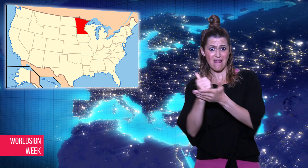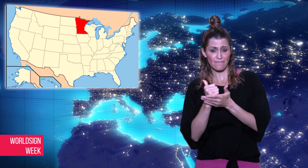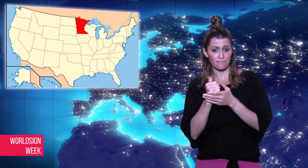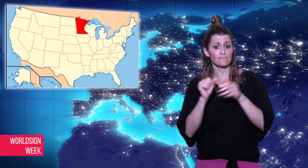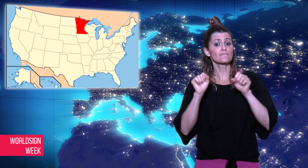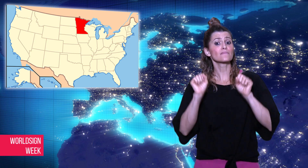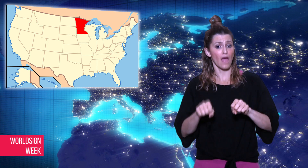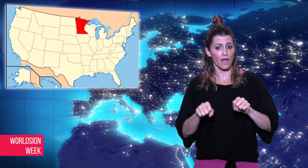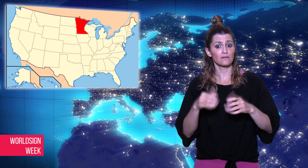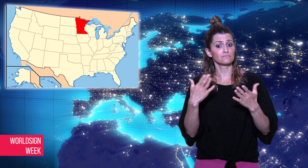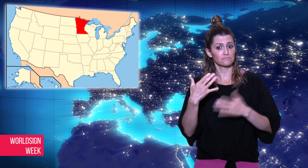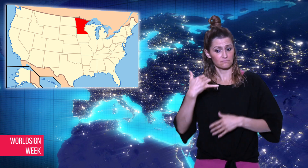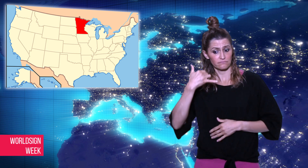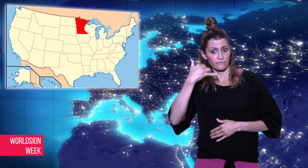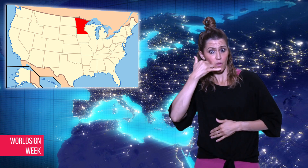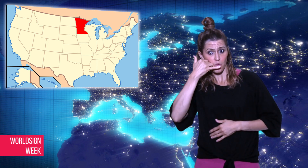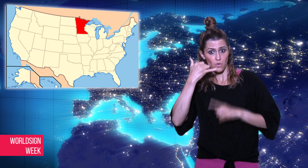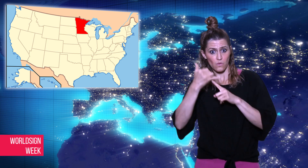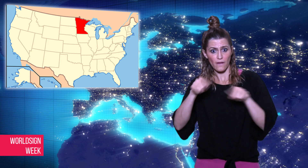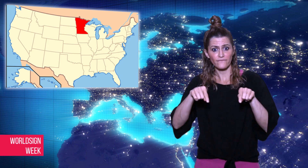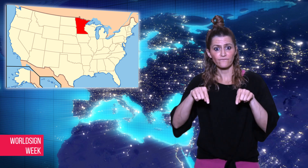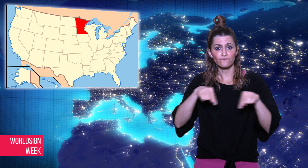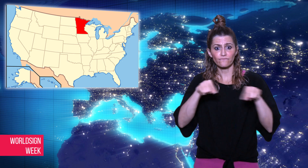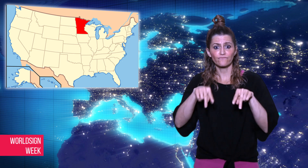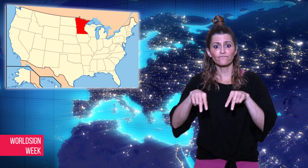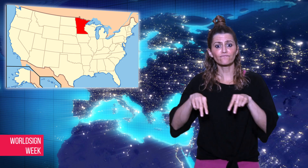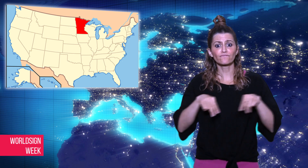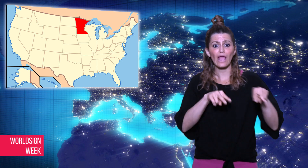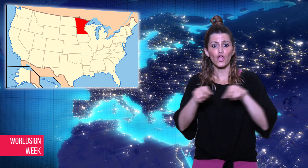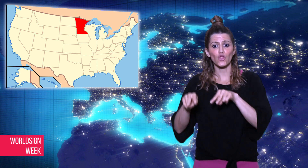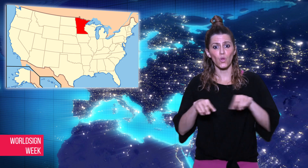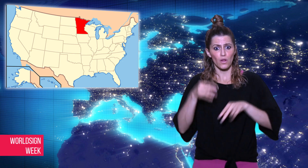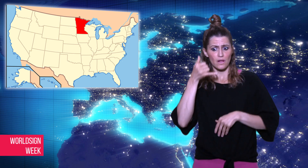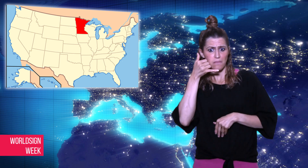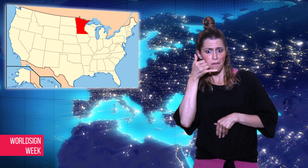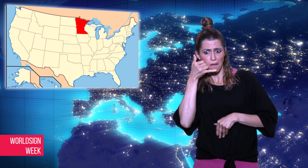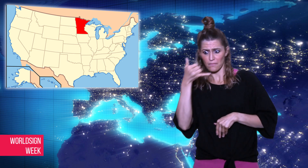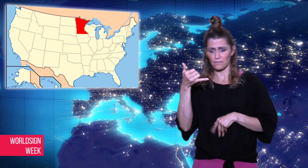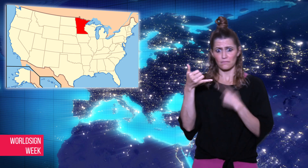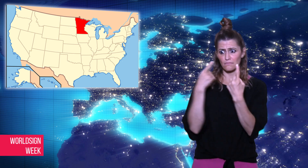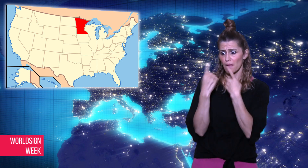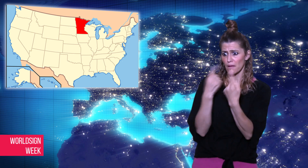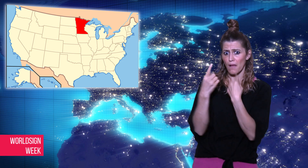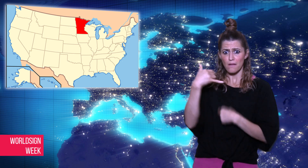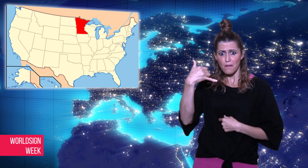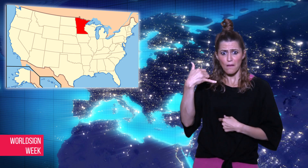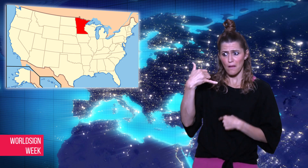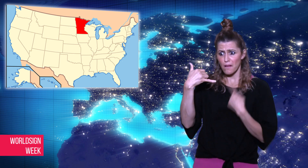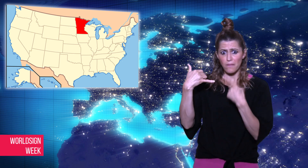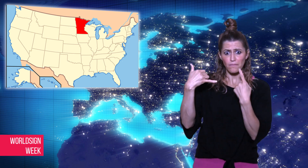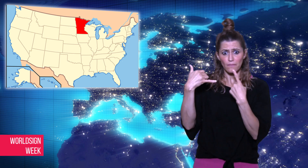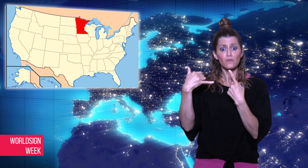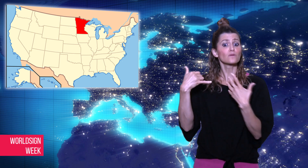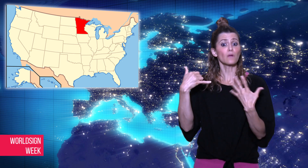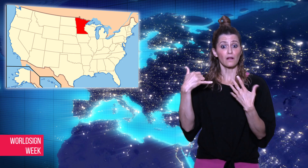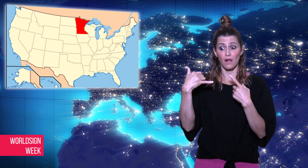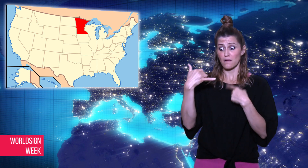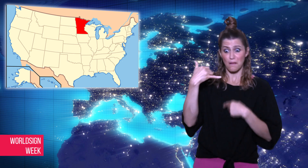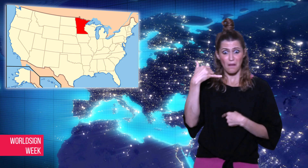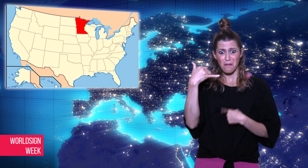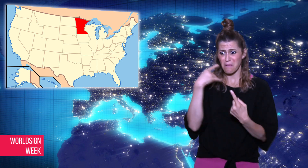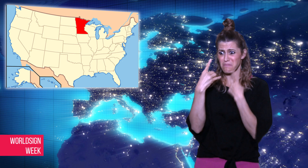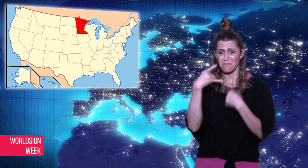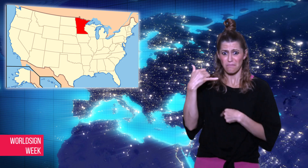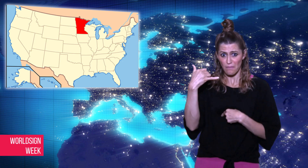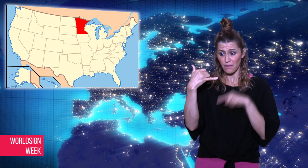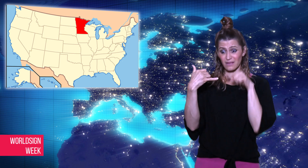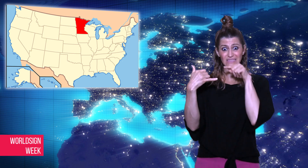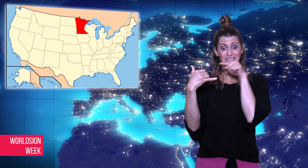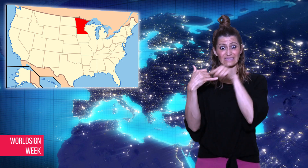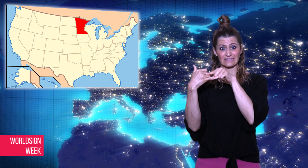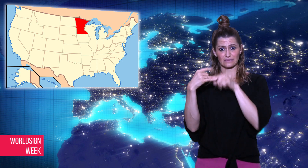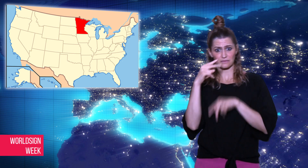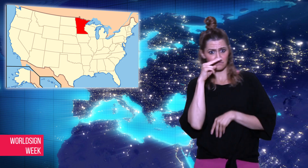help. Now, dispatchers can better assess and handle